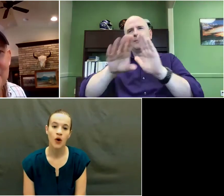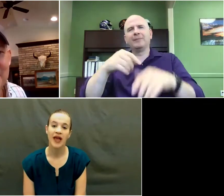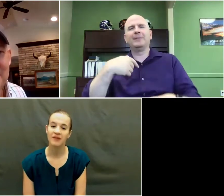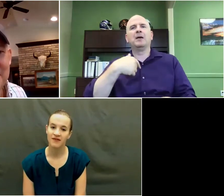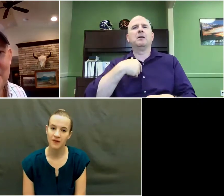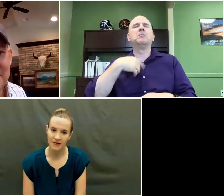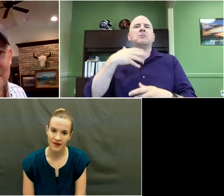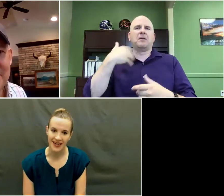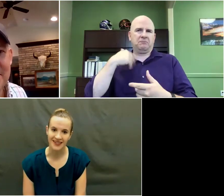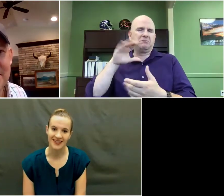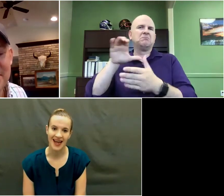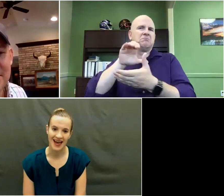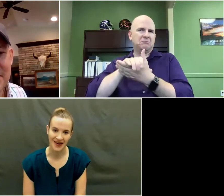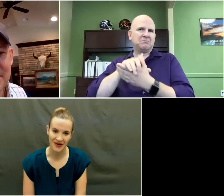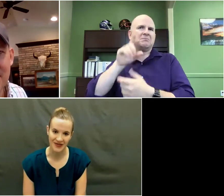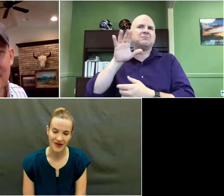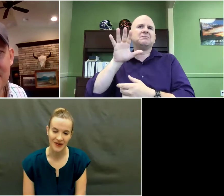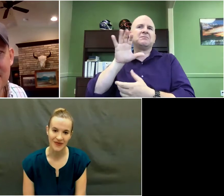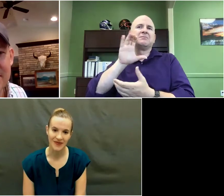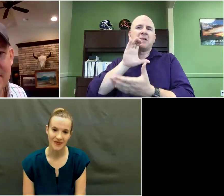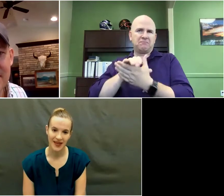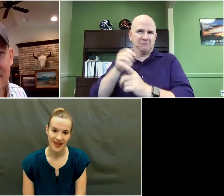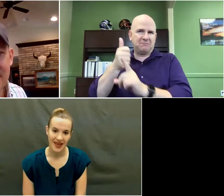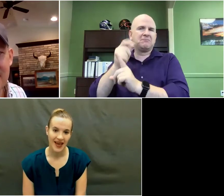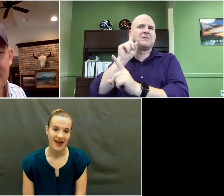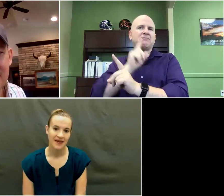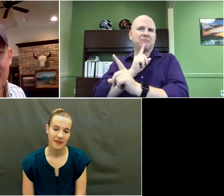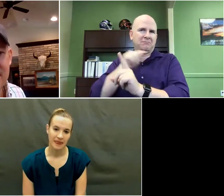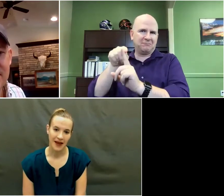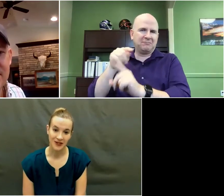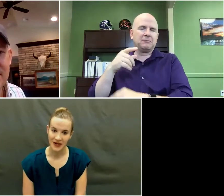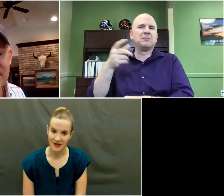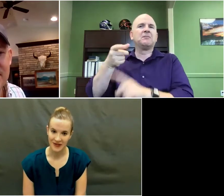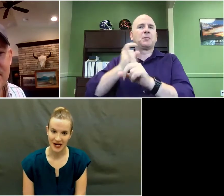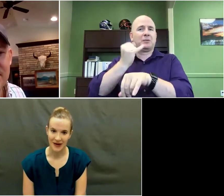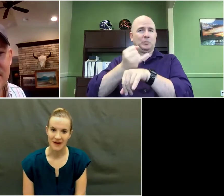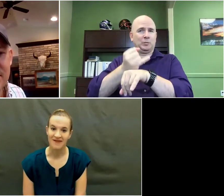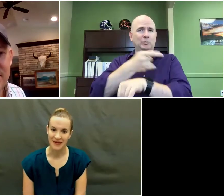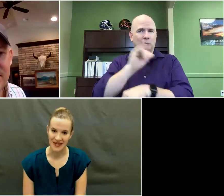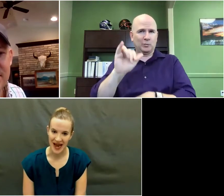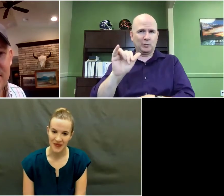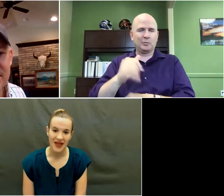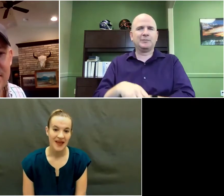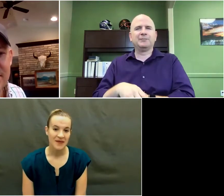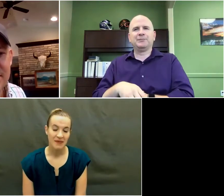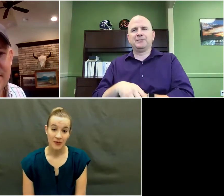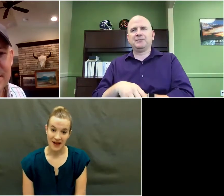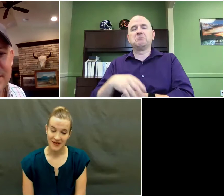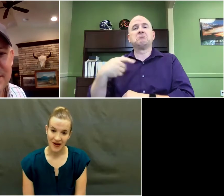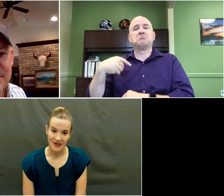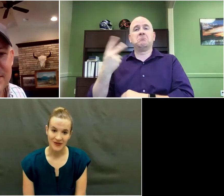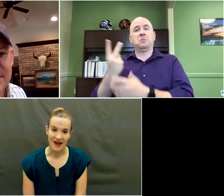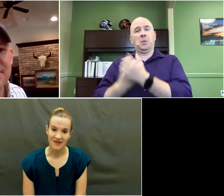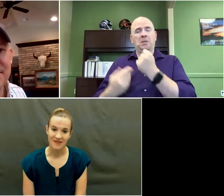Oh, and before I forget to add also, I should also talk about my family now. My wife is also Deaf. I